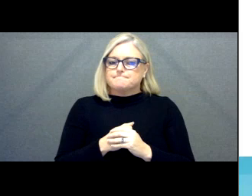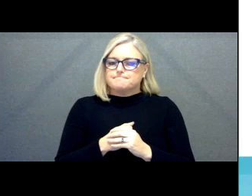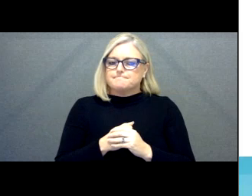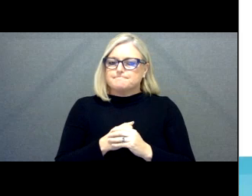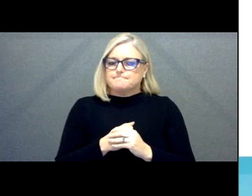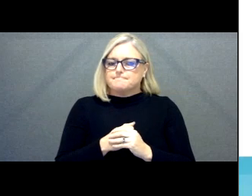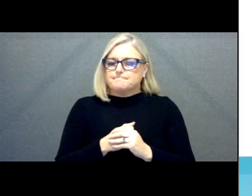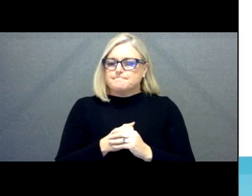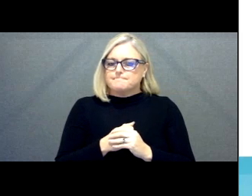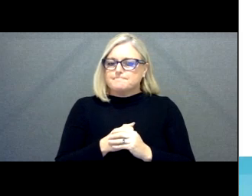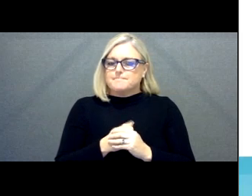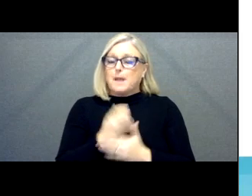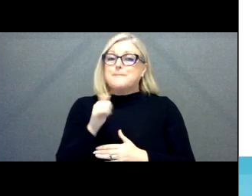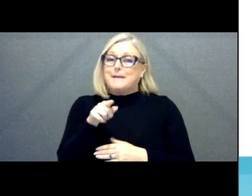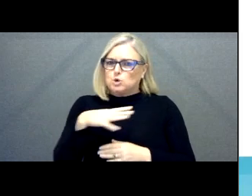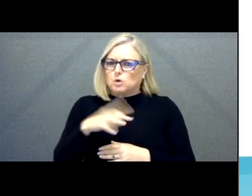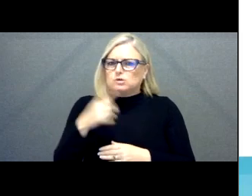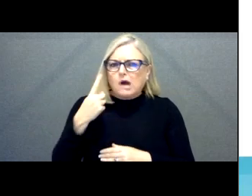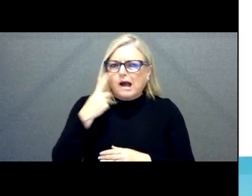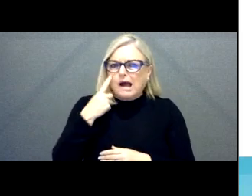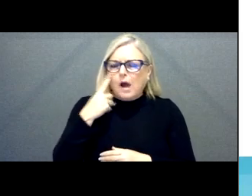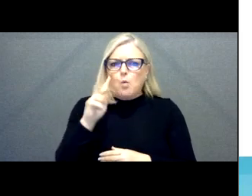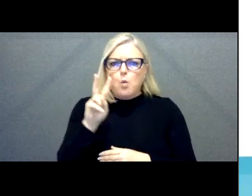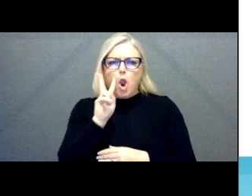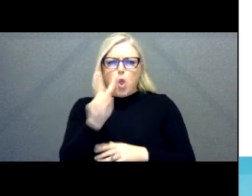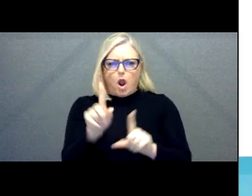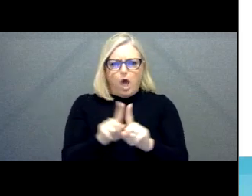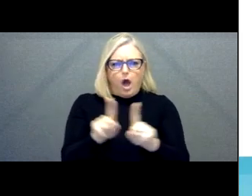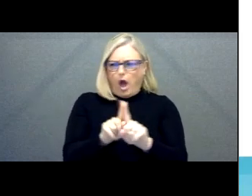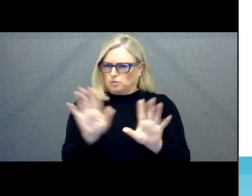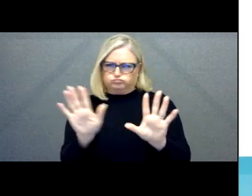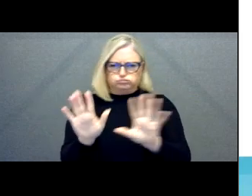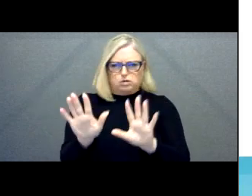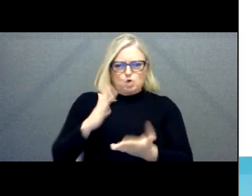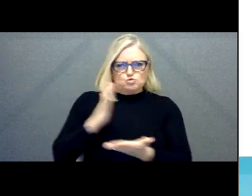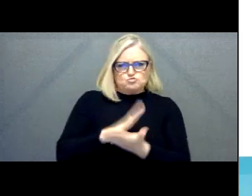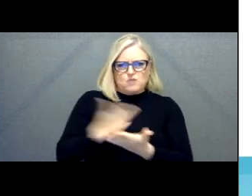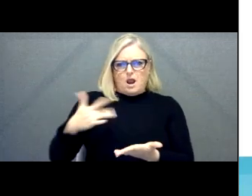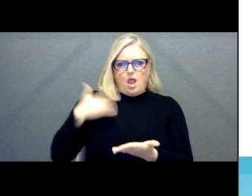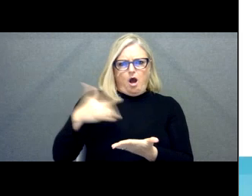a simulation of the um of the Court Link um in terms of what it's like inside the actual